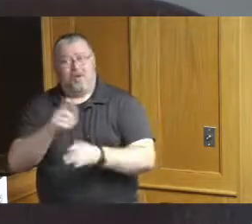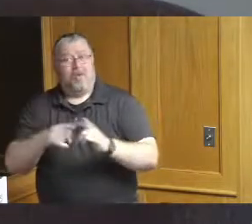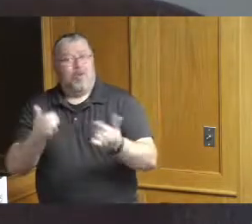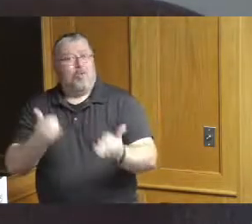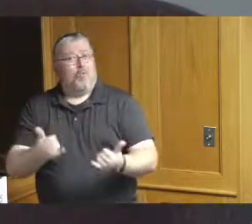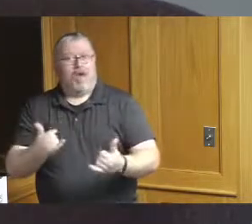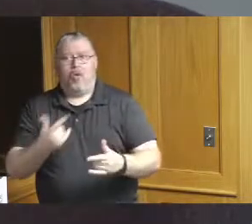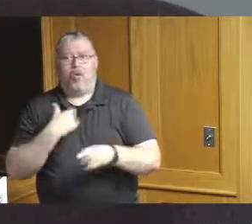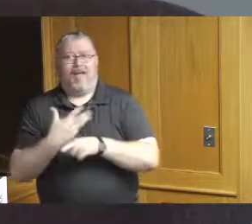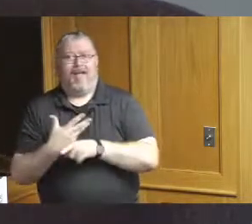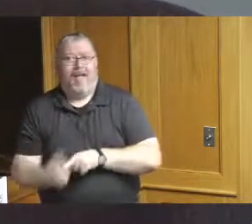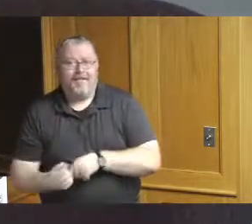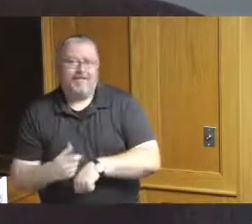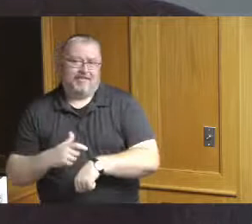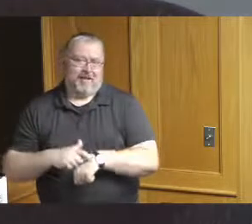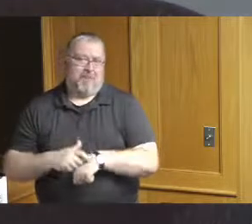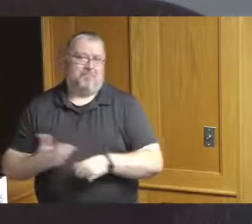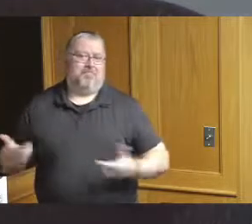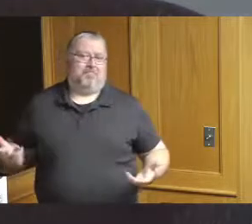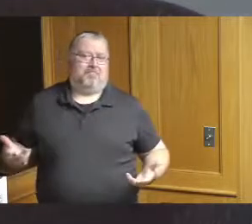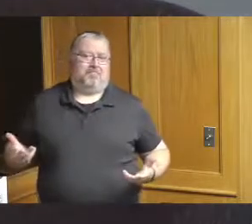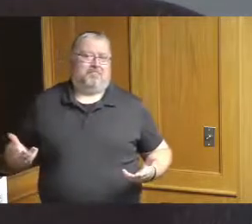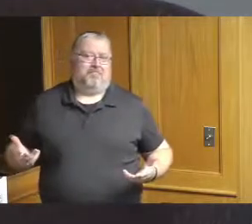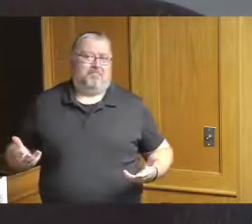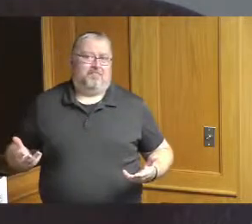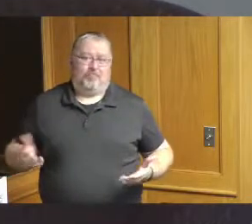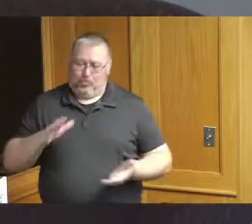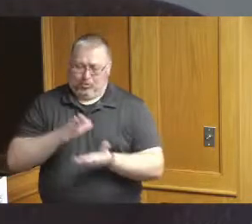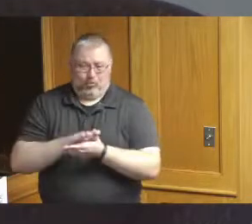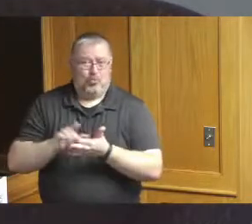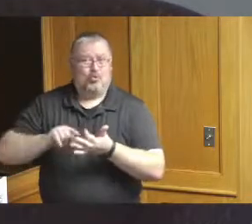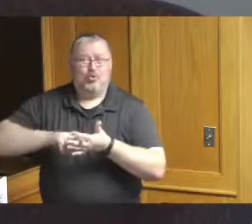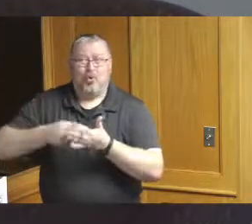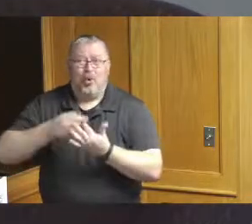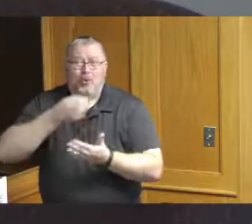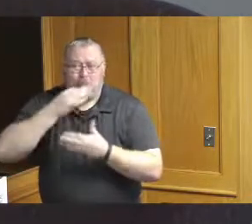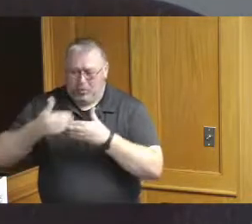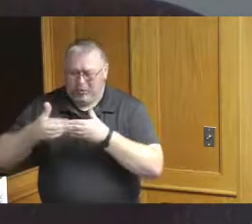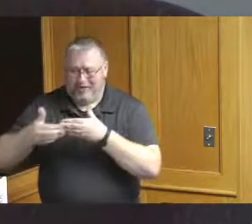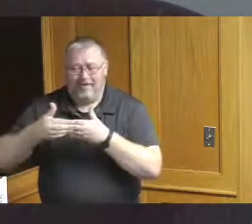running out of time you know um you know because school's gonna start here soon so um that's all